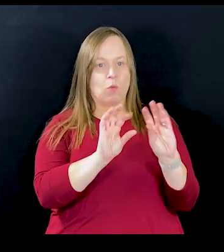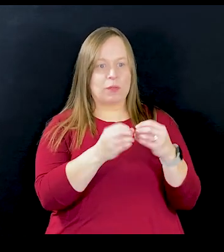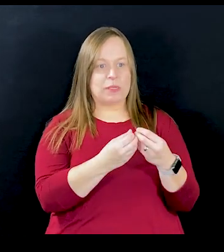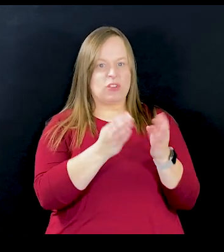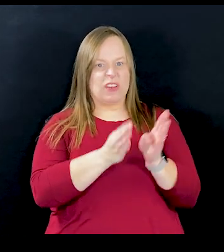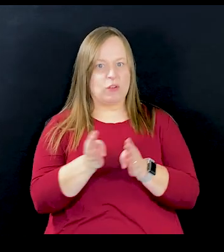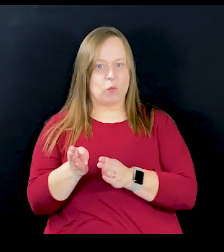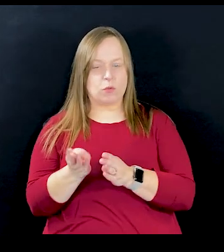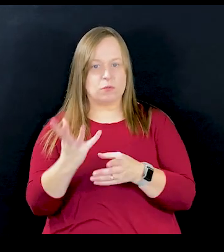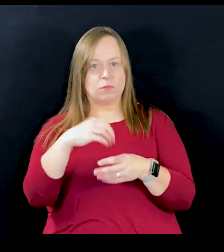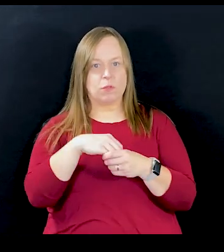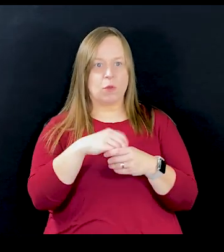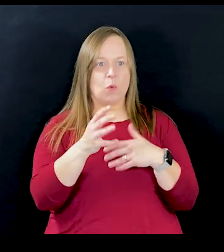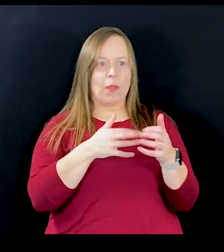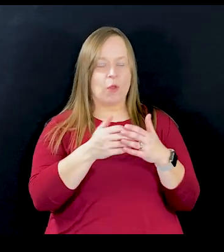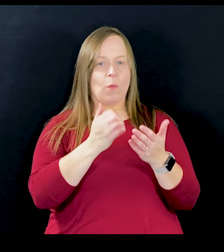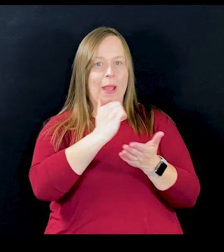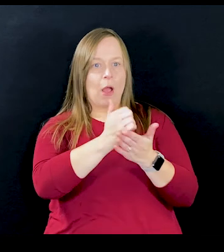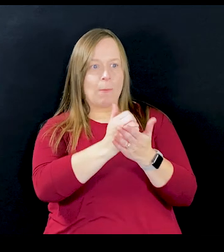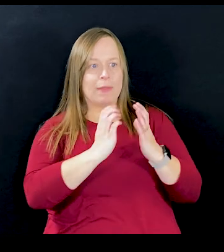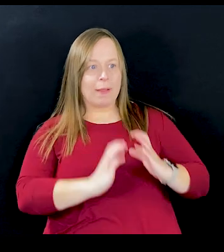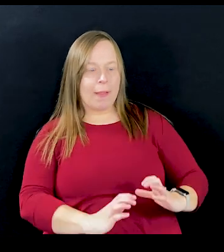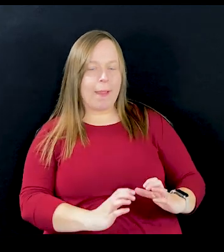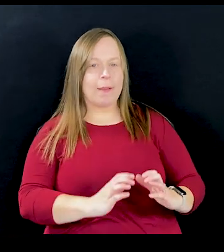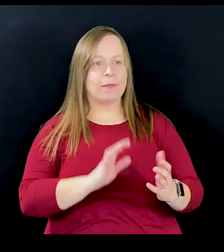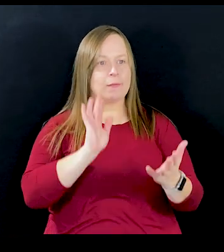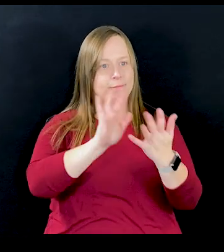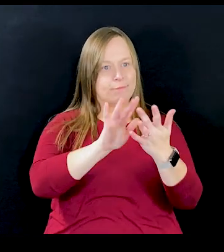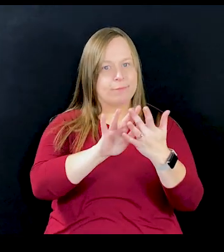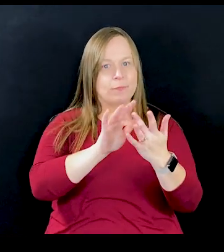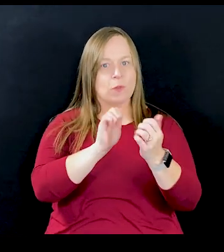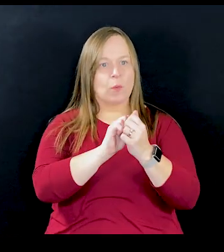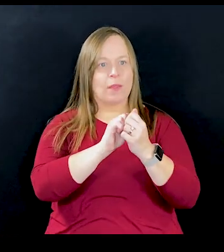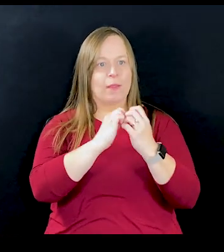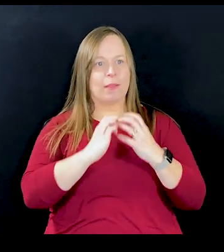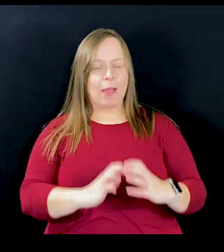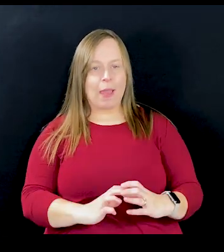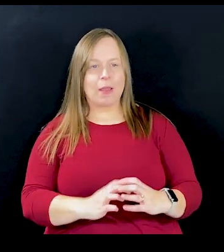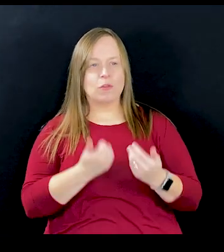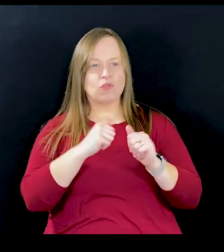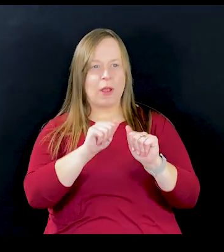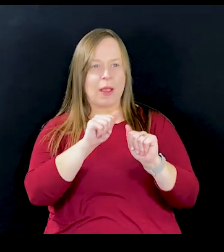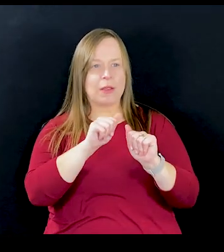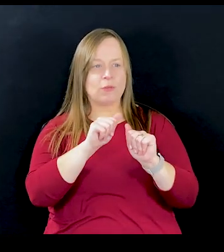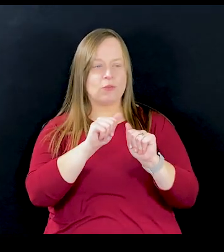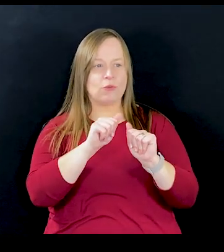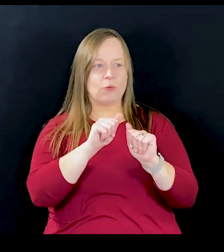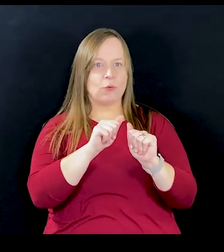and as individuals, whether we're serving the clients, whether we're reaching out to clients. We're trying to find in the places